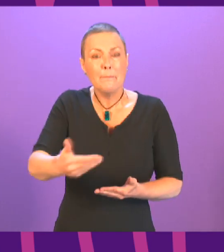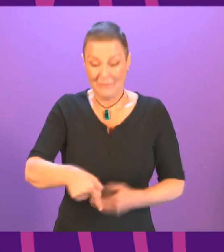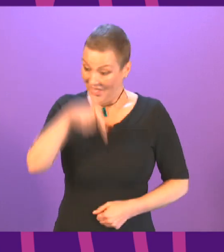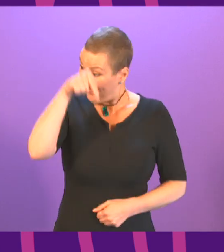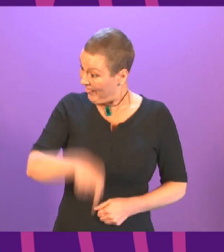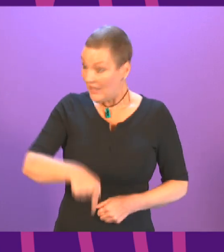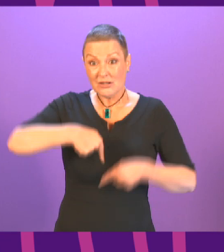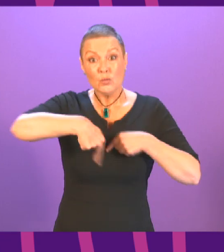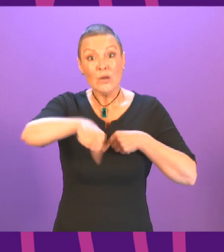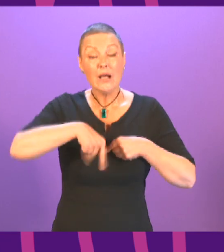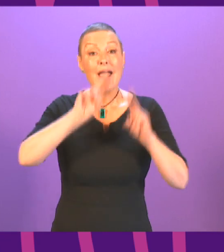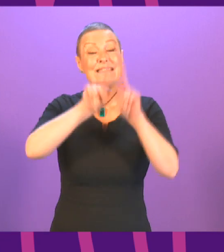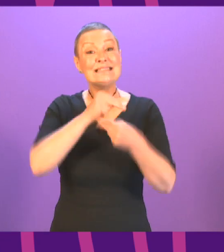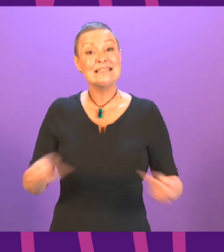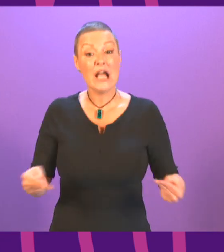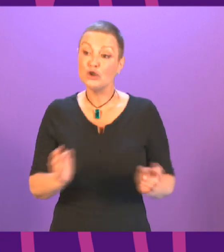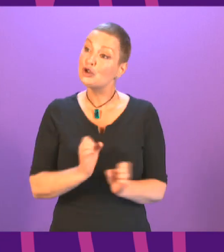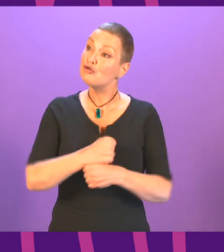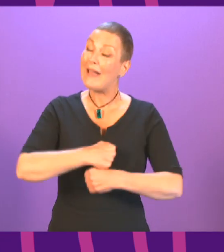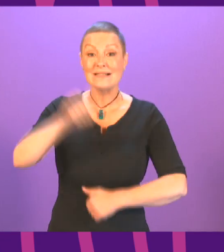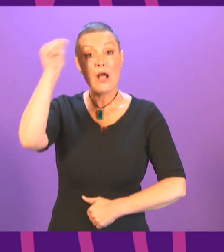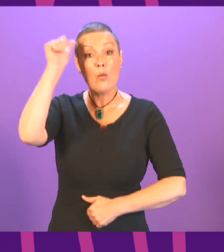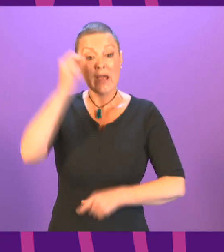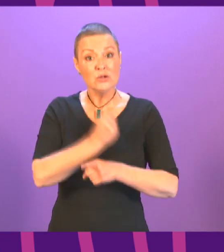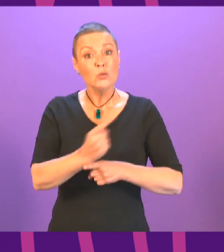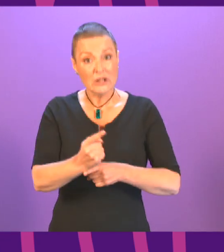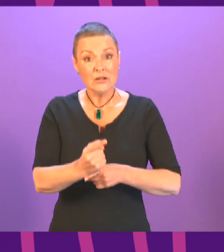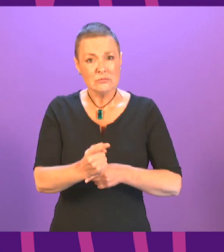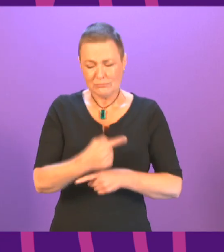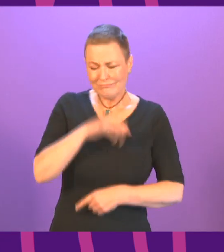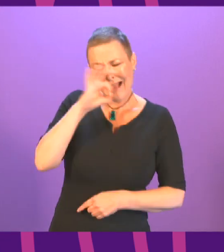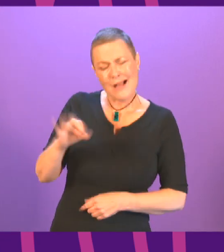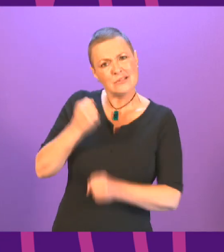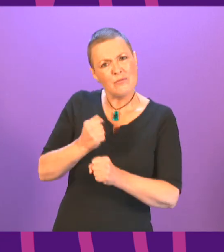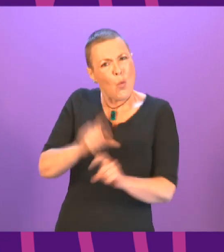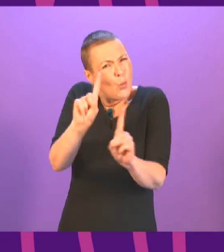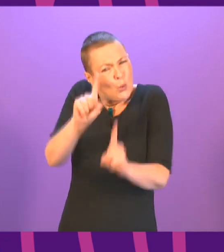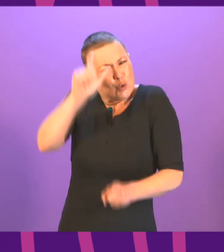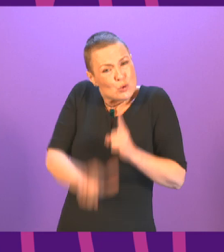week is international stress awareness week, so what action is the Government taking to